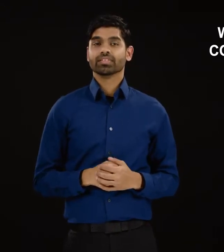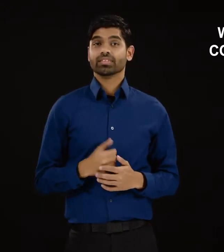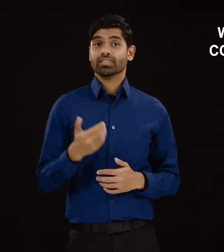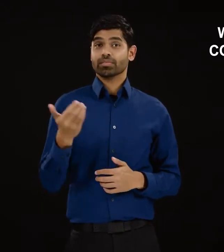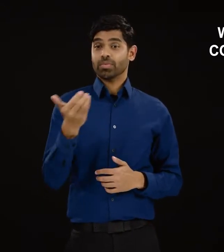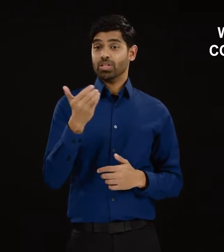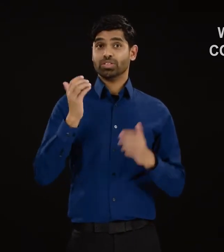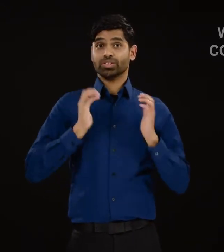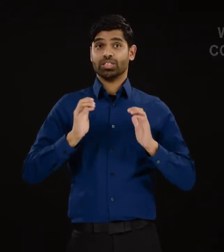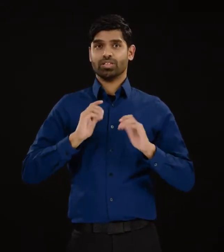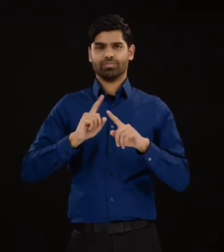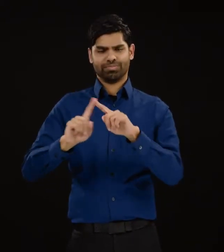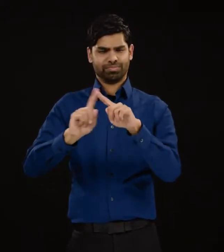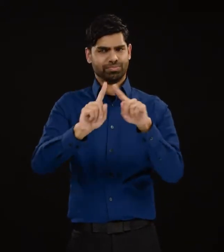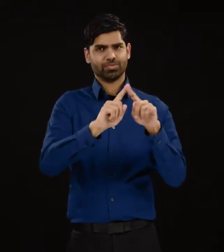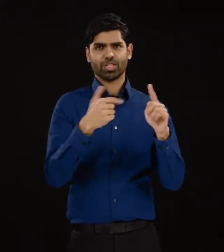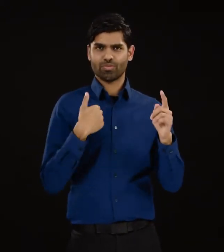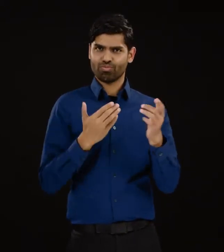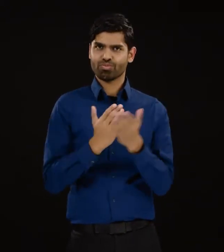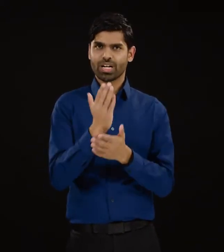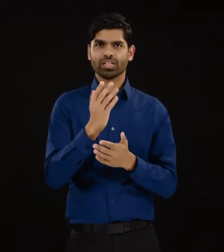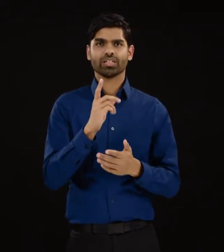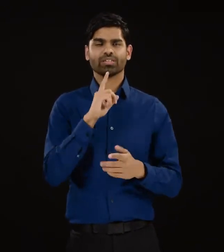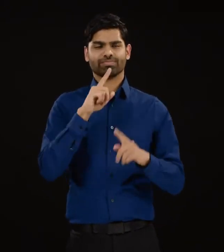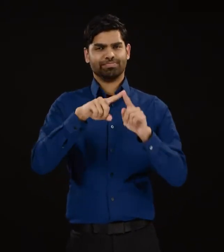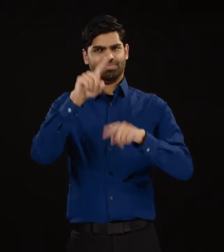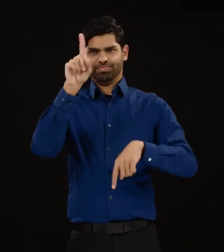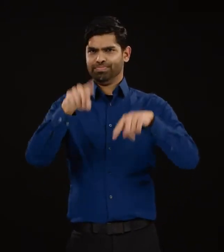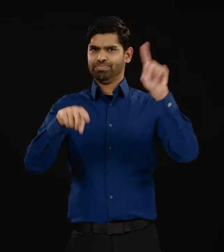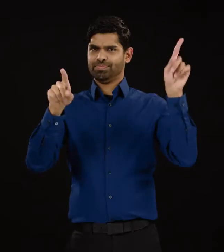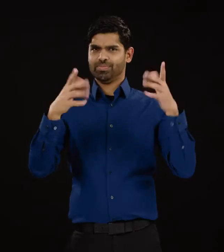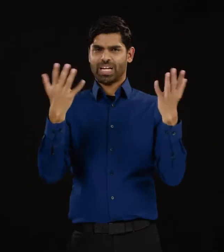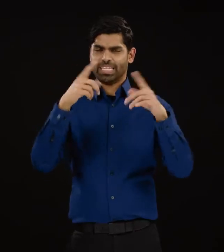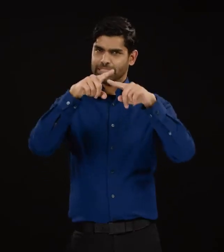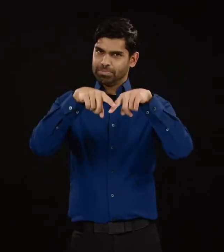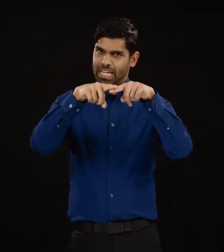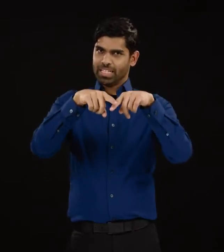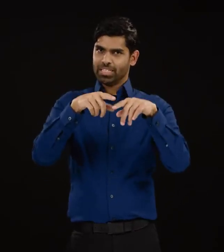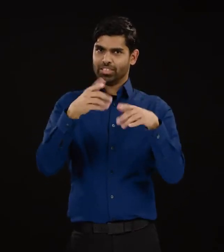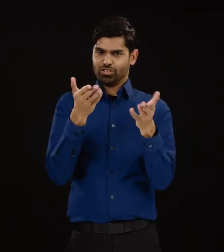Wireless consumer rights may be different depending on whether service is postpaid or prepaid.